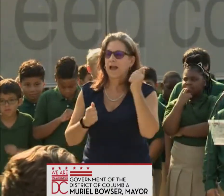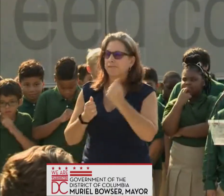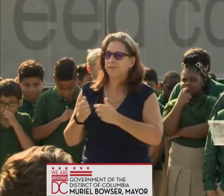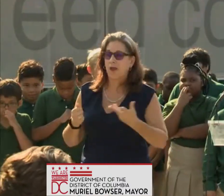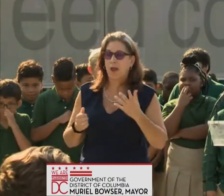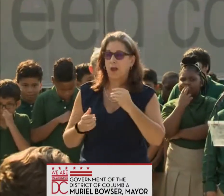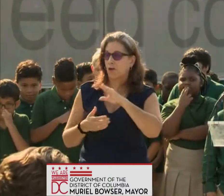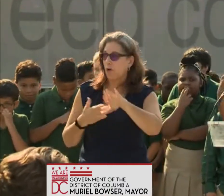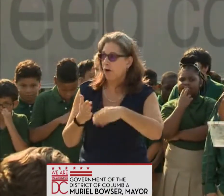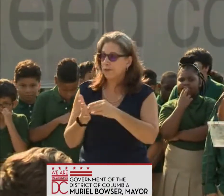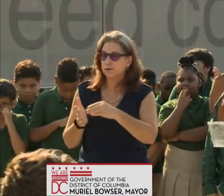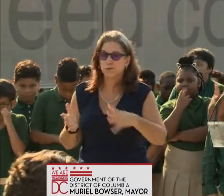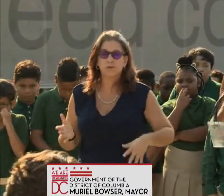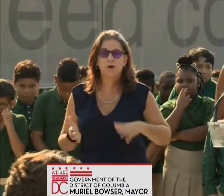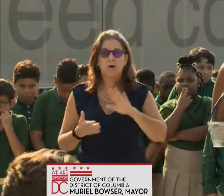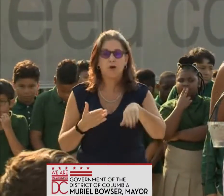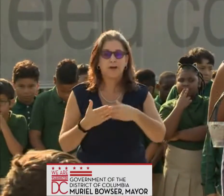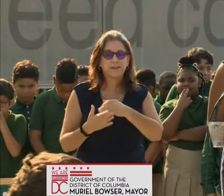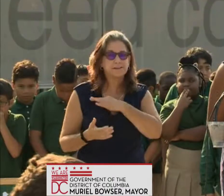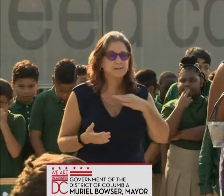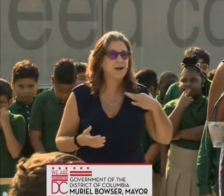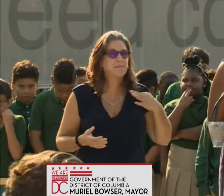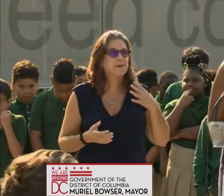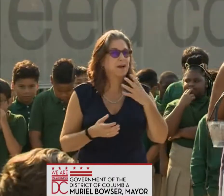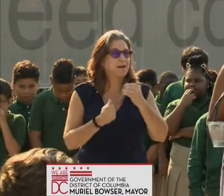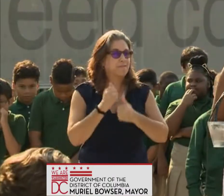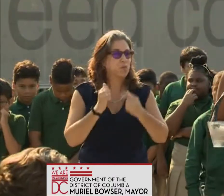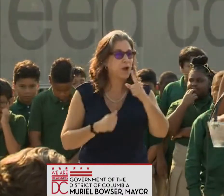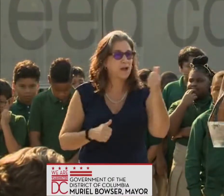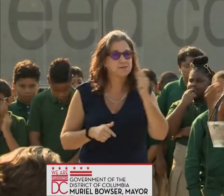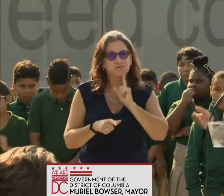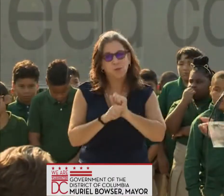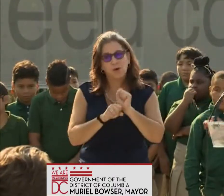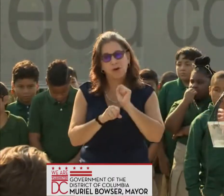like champs through the disruption of moving to another location packing up